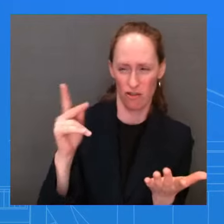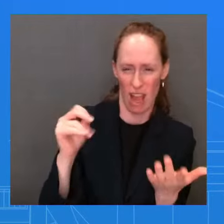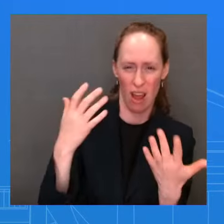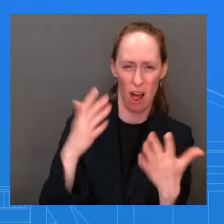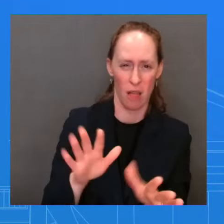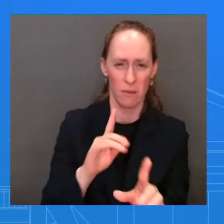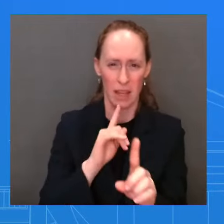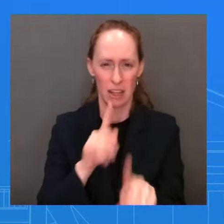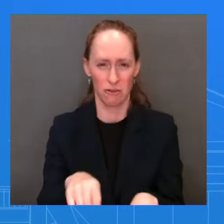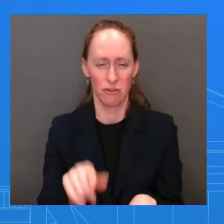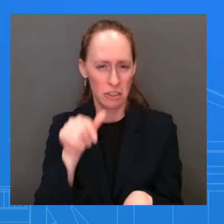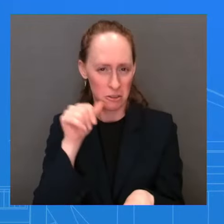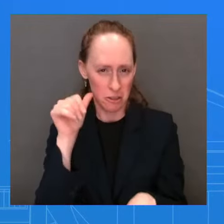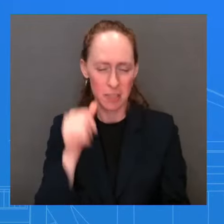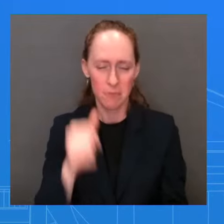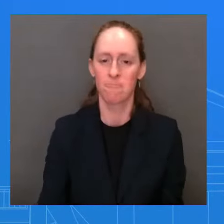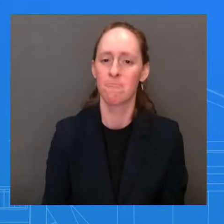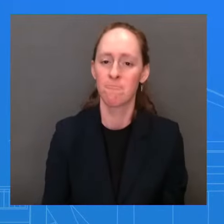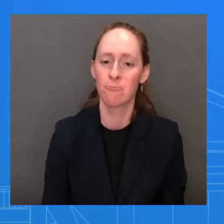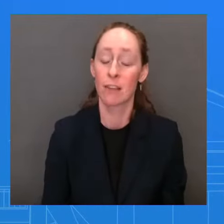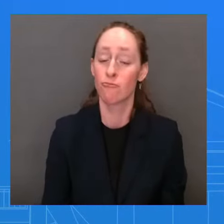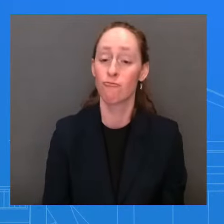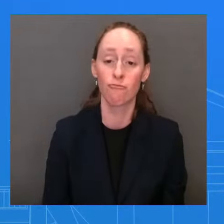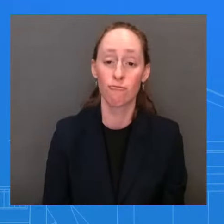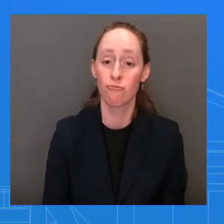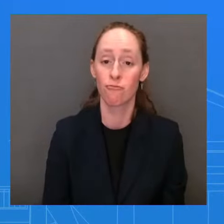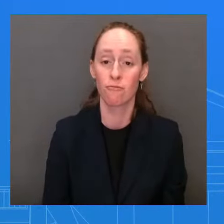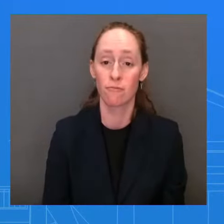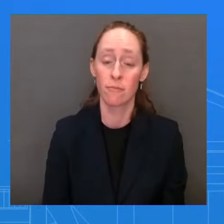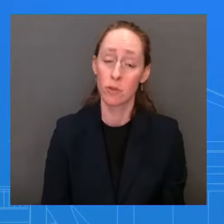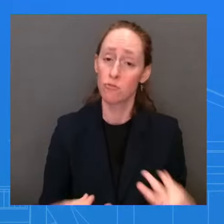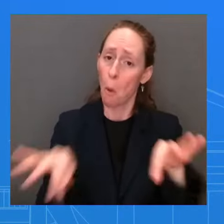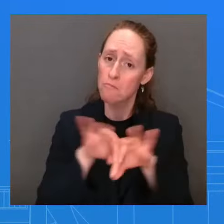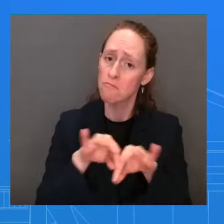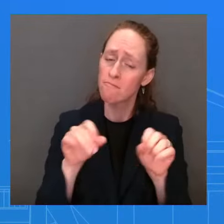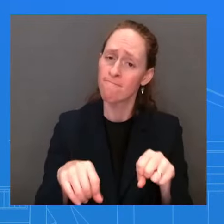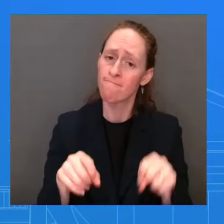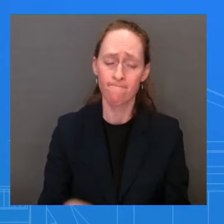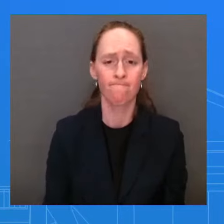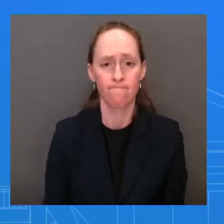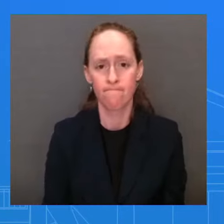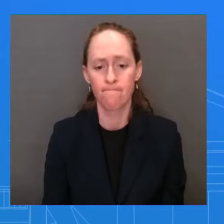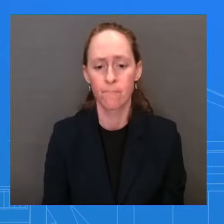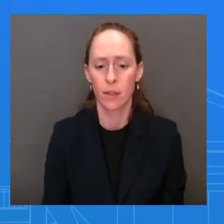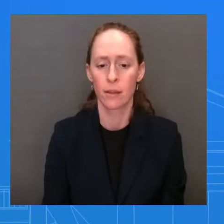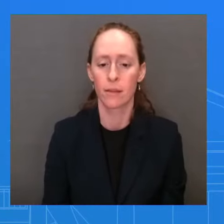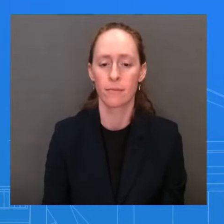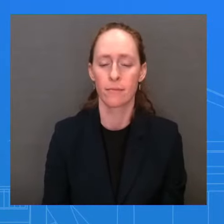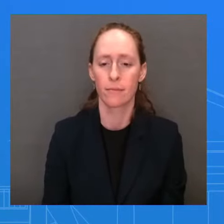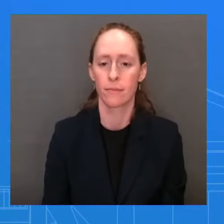this is important to us and important to the President. The Press: And then, on Senator Manchin: Granting that you guys always say you have